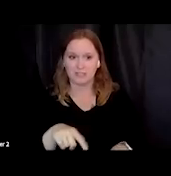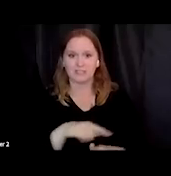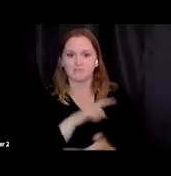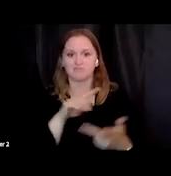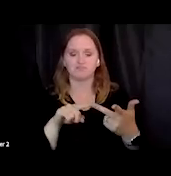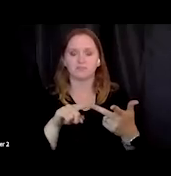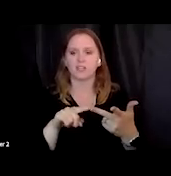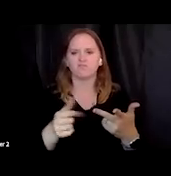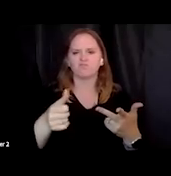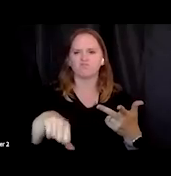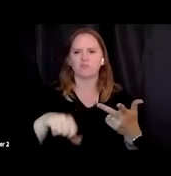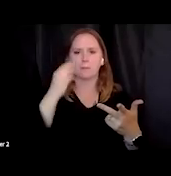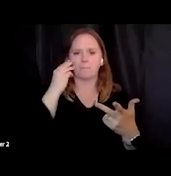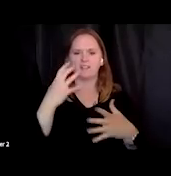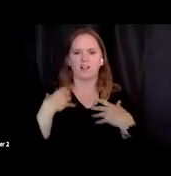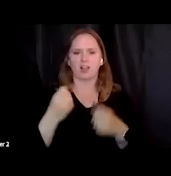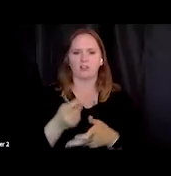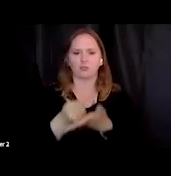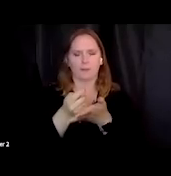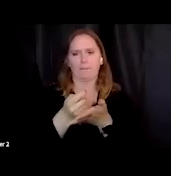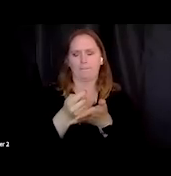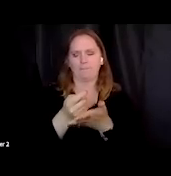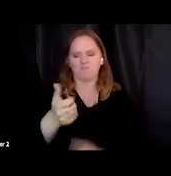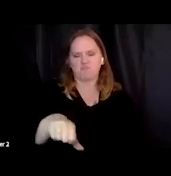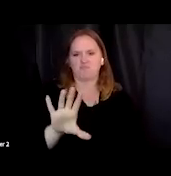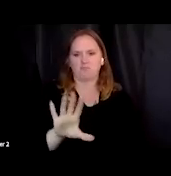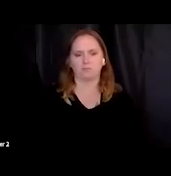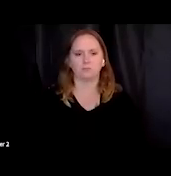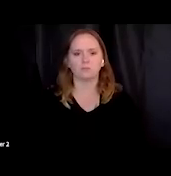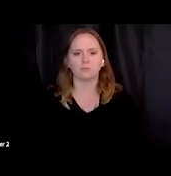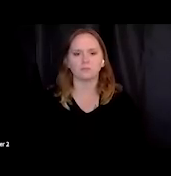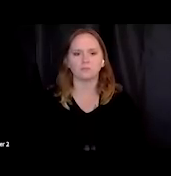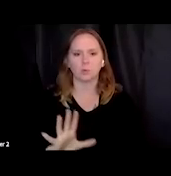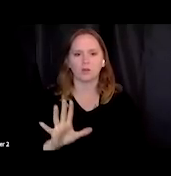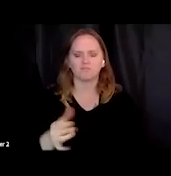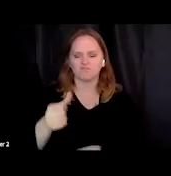to engage in mental health treatment and decline to engage with, cooperate with housing services,